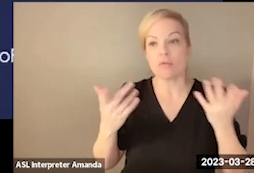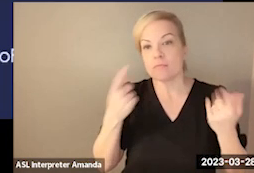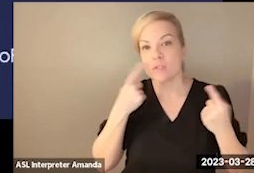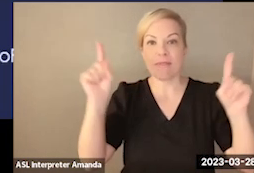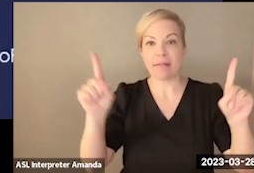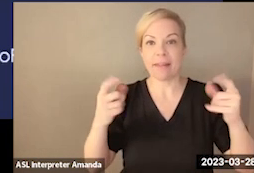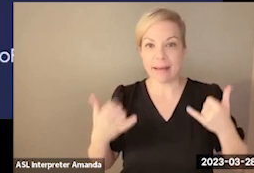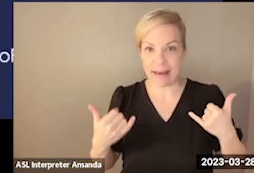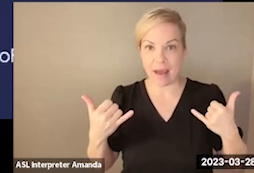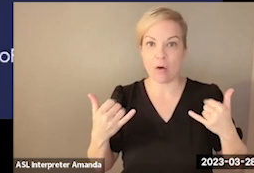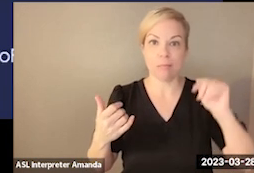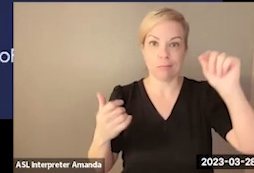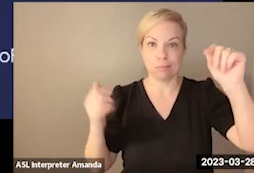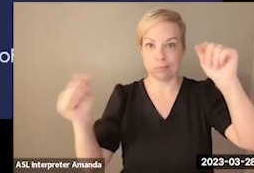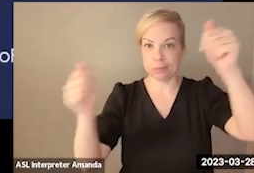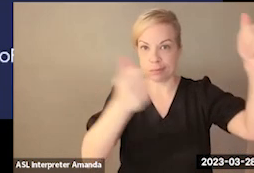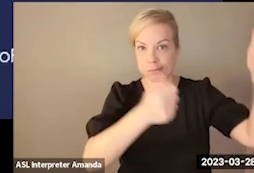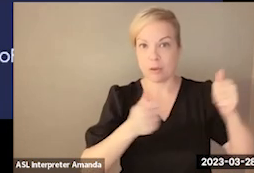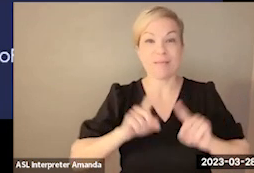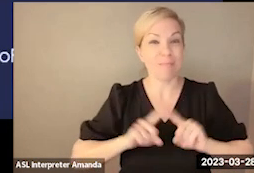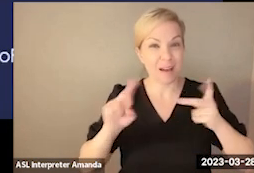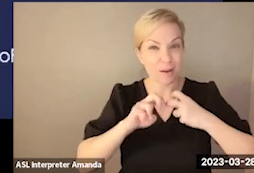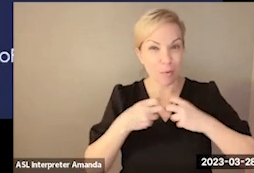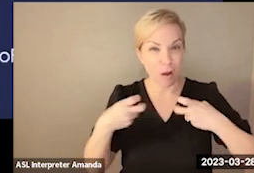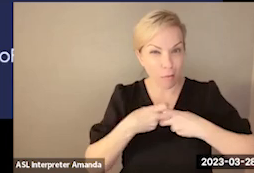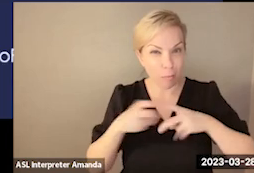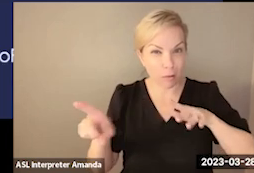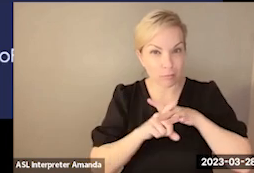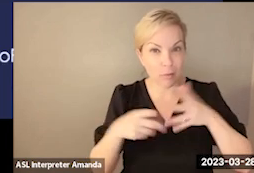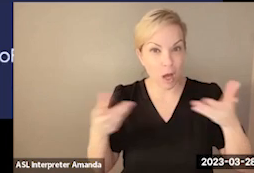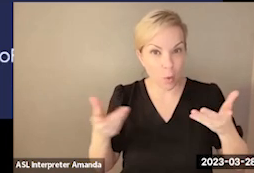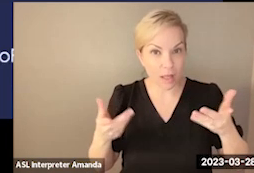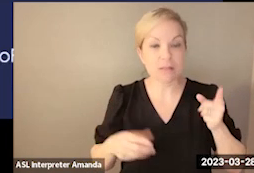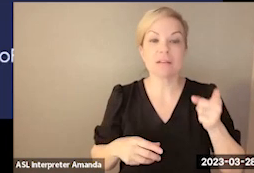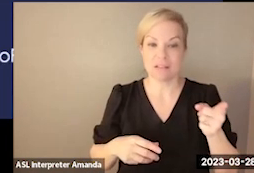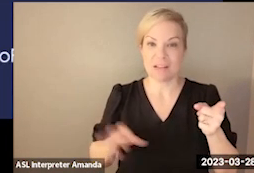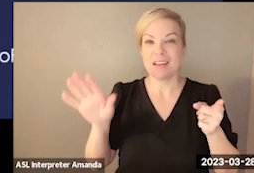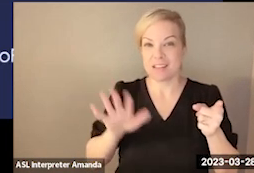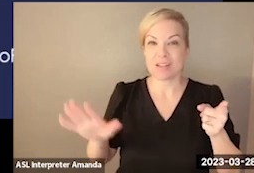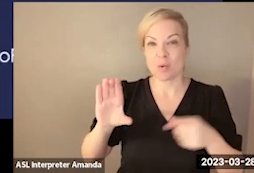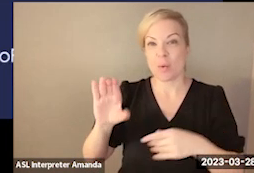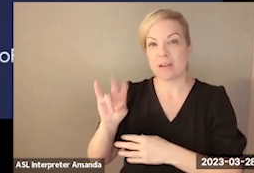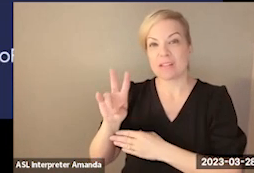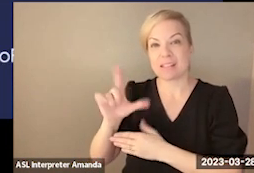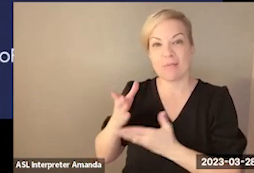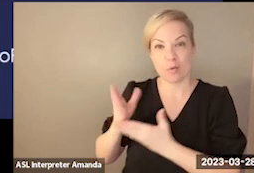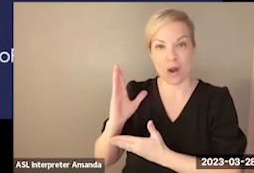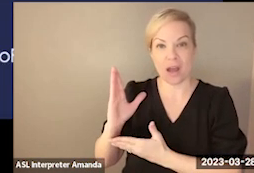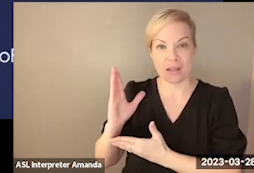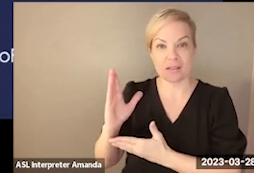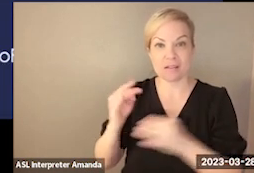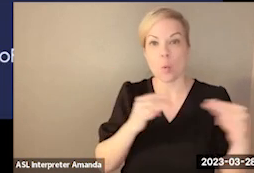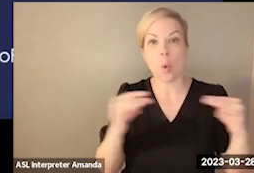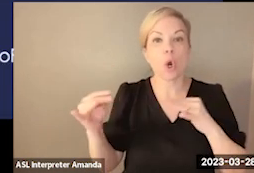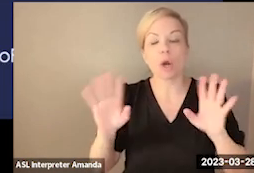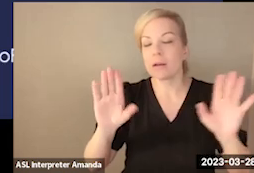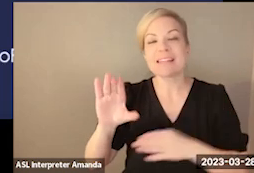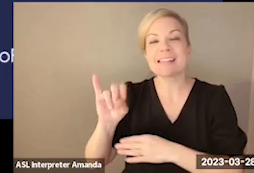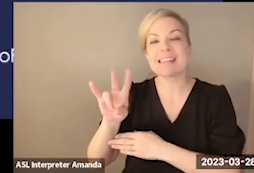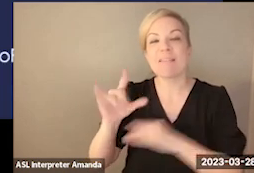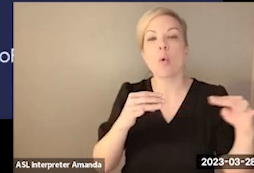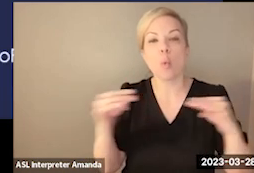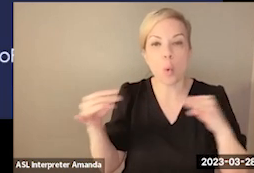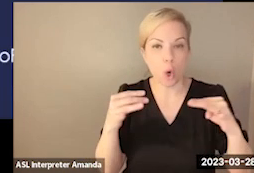Debbie Stine, Science & Technology Policy Academy: there was a a problem, and the problem was that this is also around the civil rights. The Civil War era, and